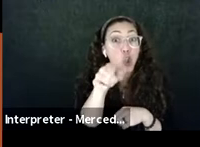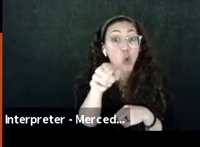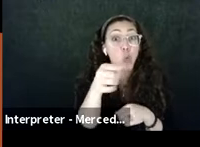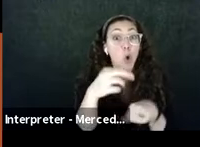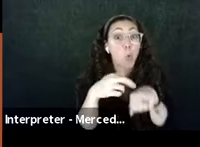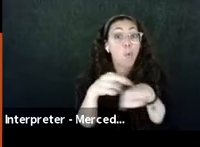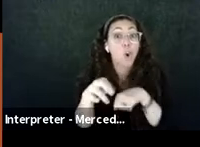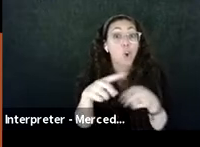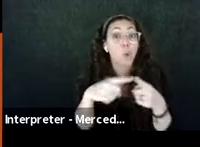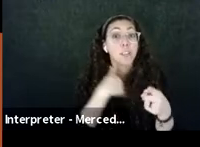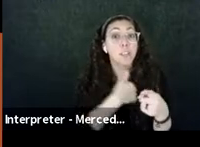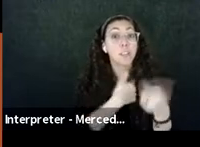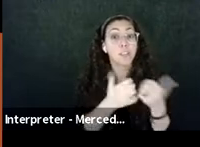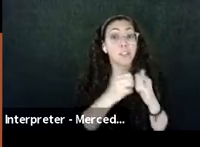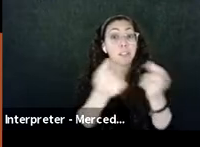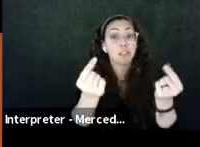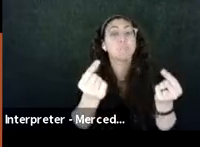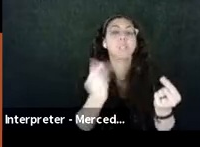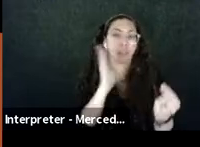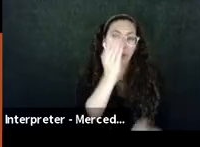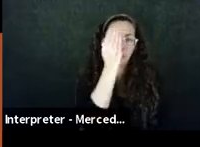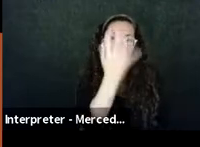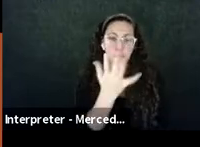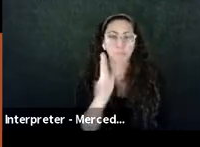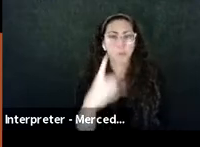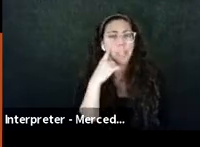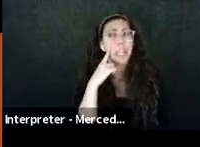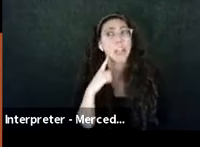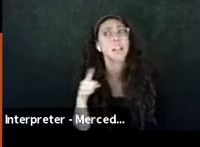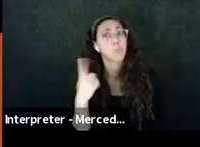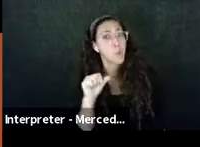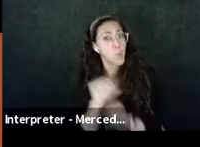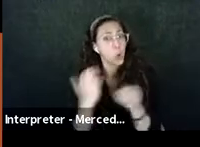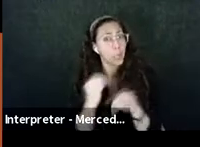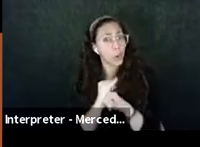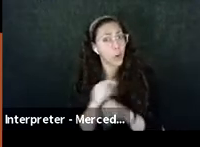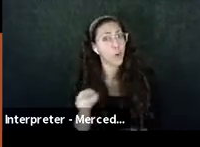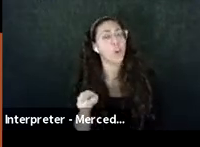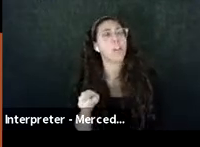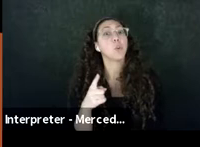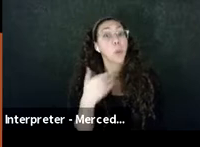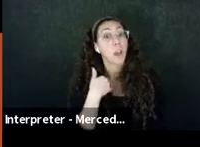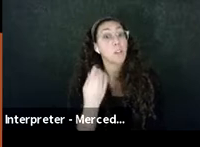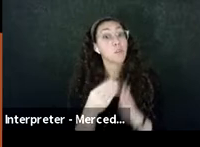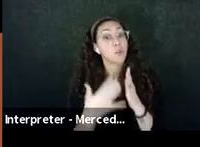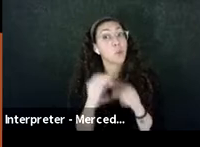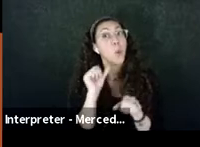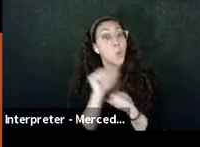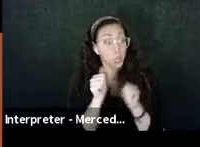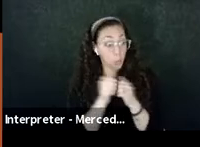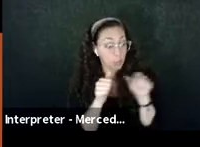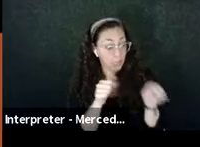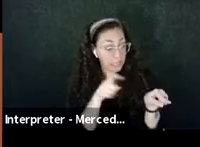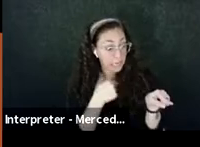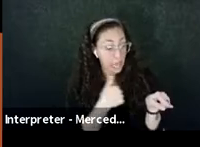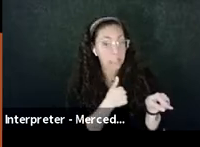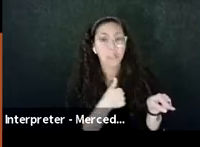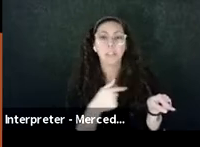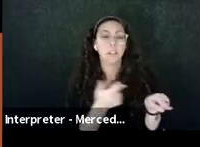Natalie Chavez: So I'm thinking from a faculty perspective, if you have a student that you're working with. What is the easiest way for you to be able to refer your students to be able to get support.